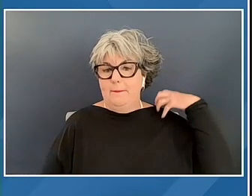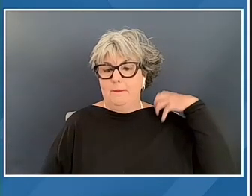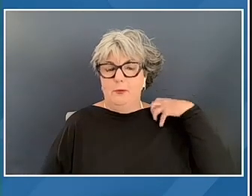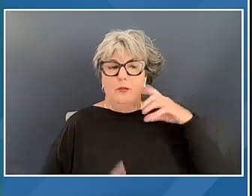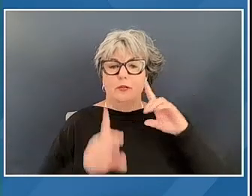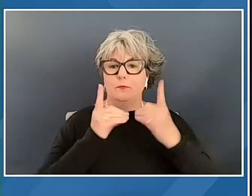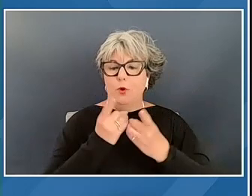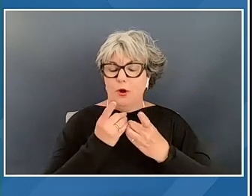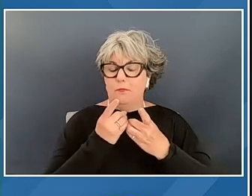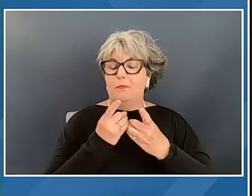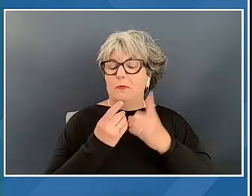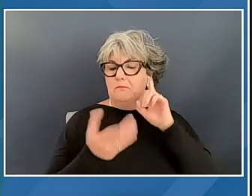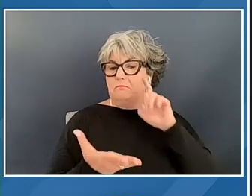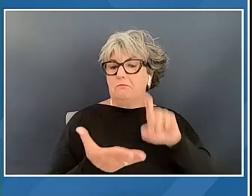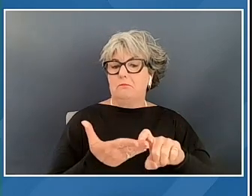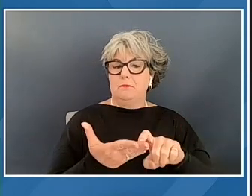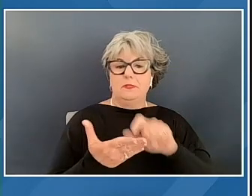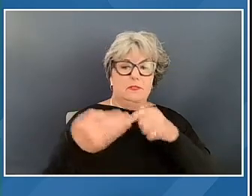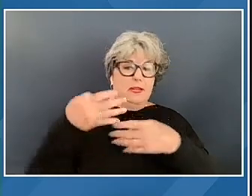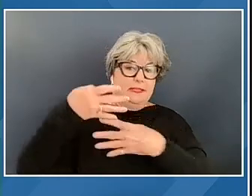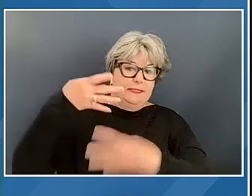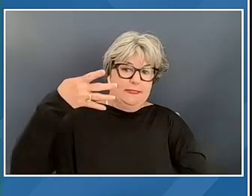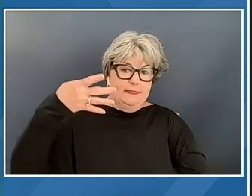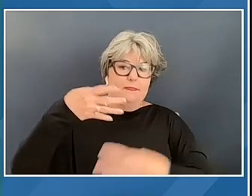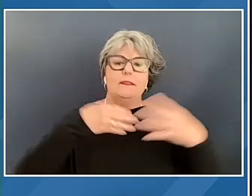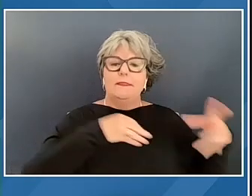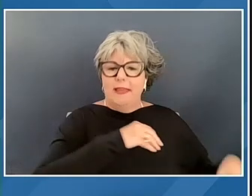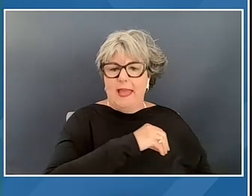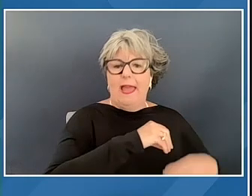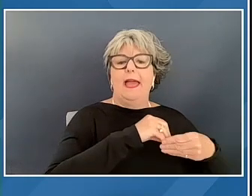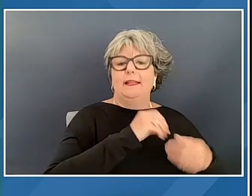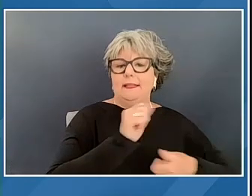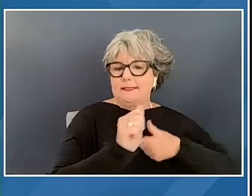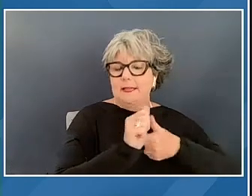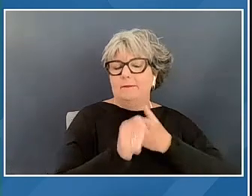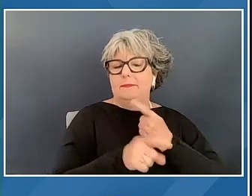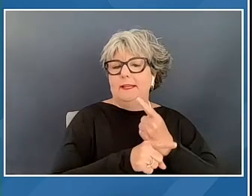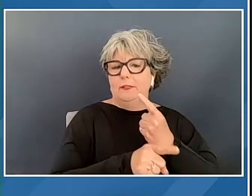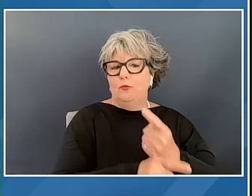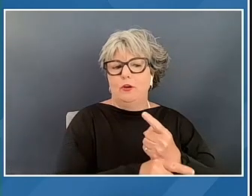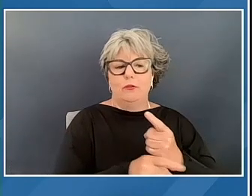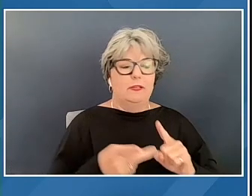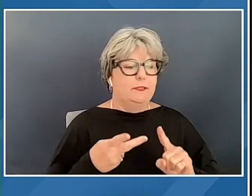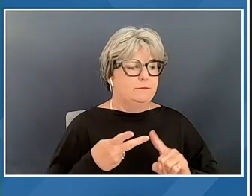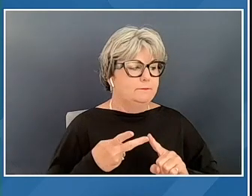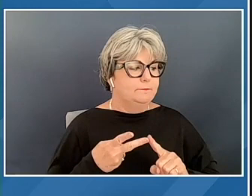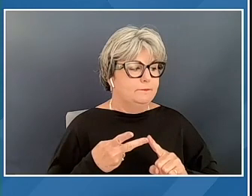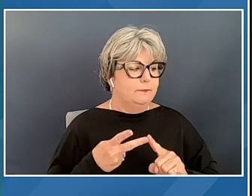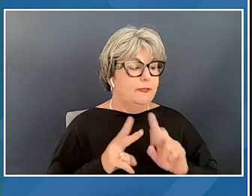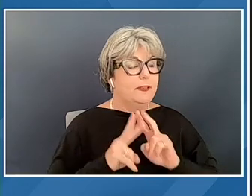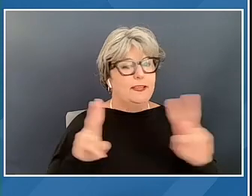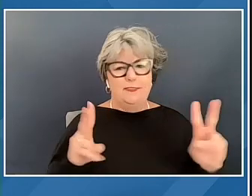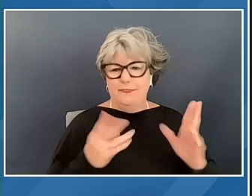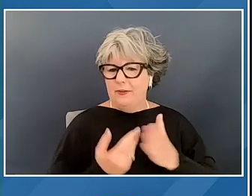employers not listed, they add to it. So it is updated on a regular basis. It is very easy to navigate to that